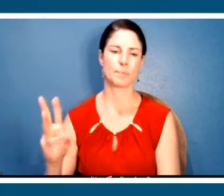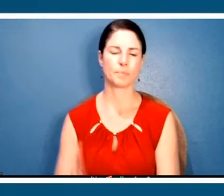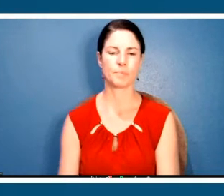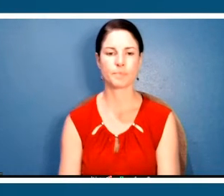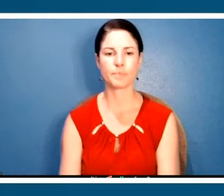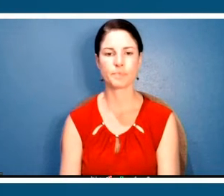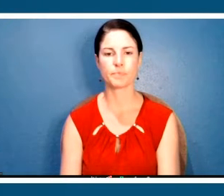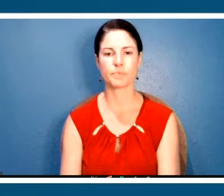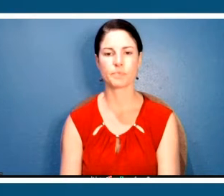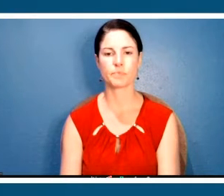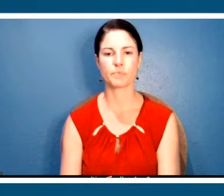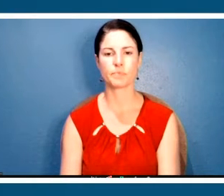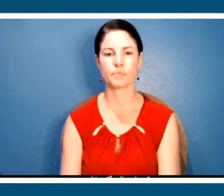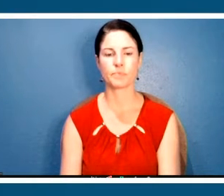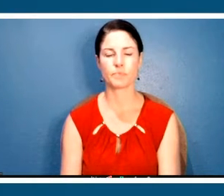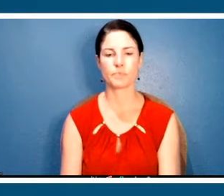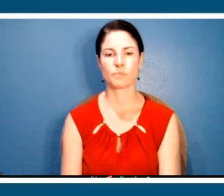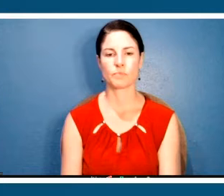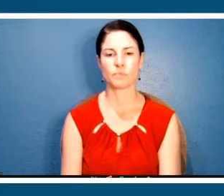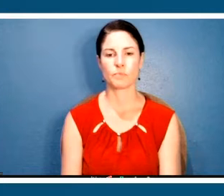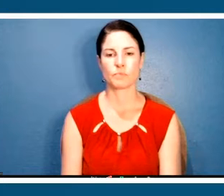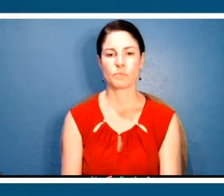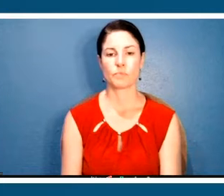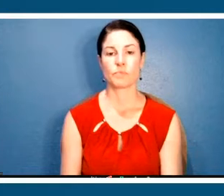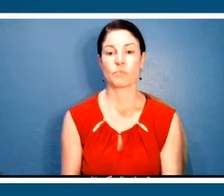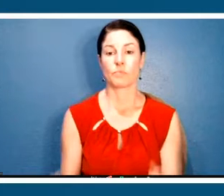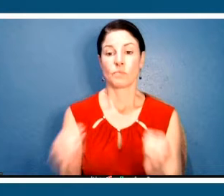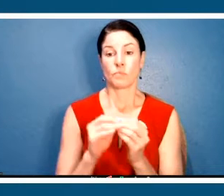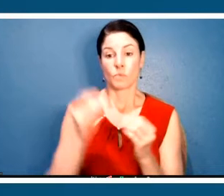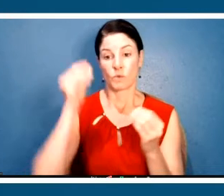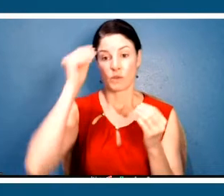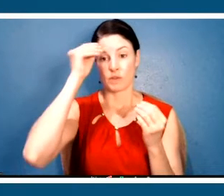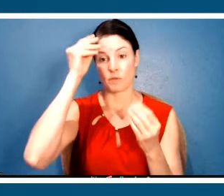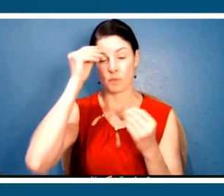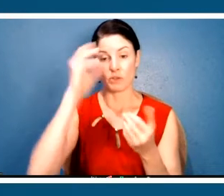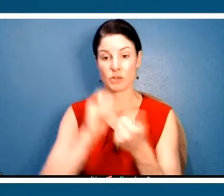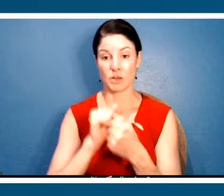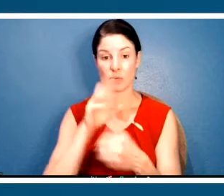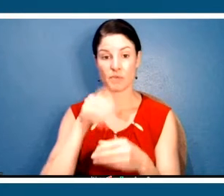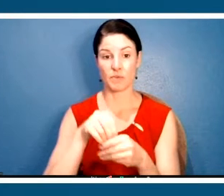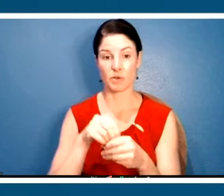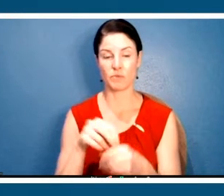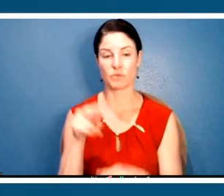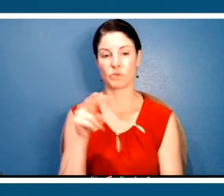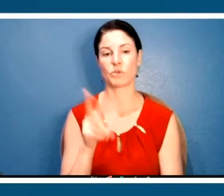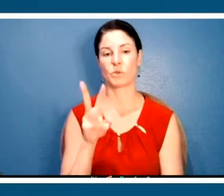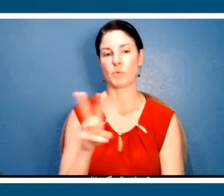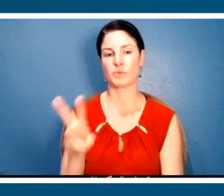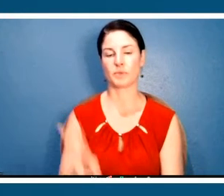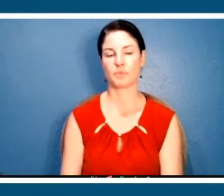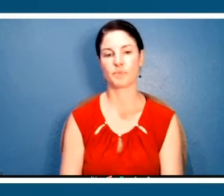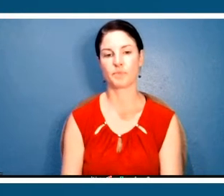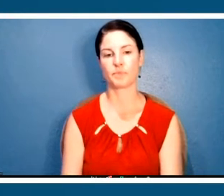SacGov: For more information on the redistricting process and what you can do to participate, please visit the website redistricting.